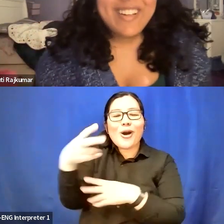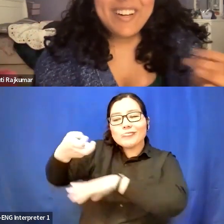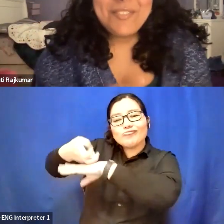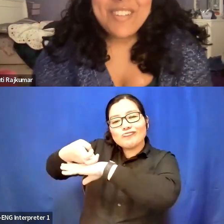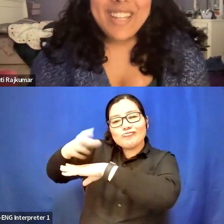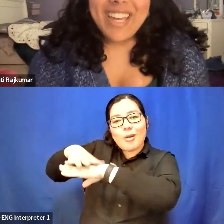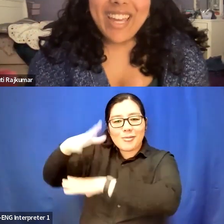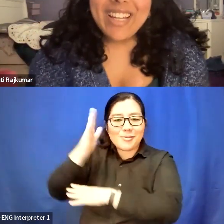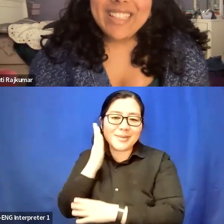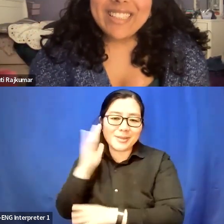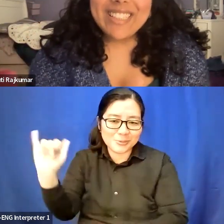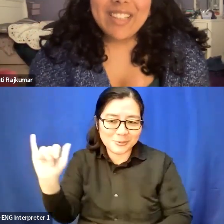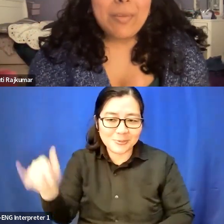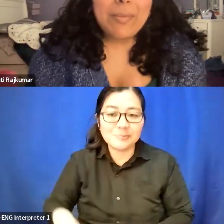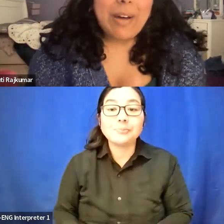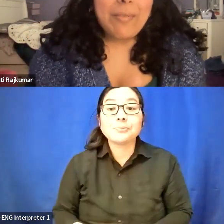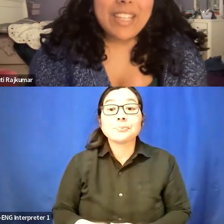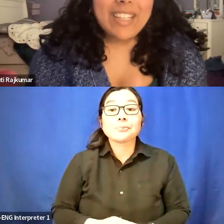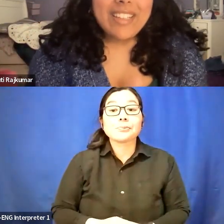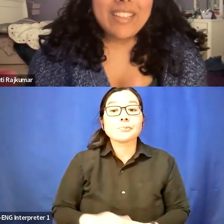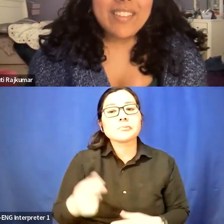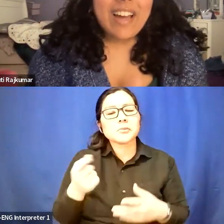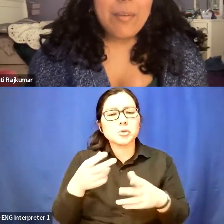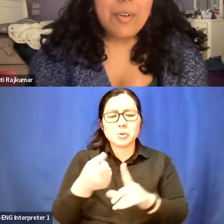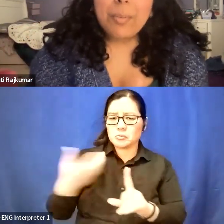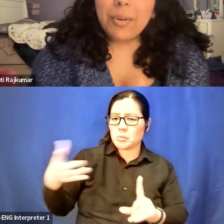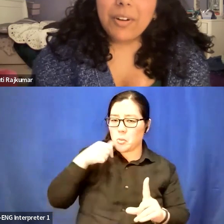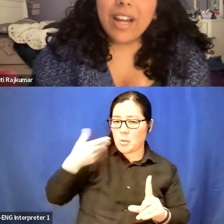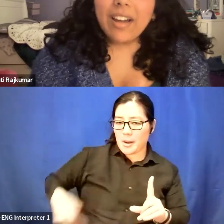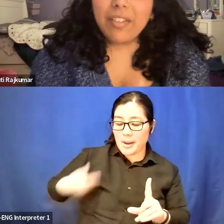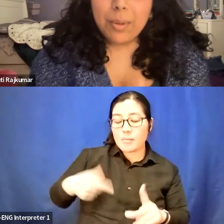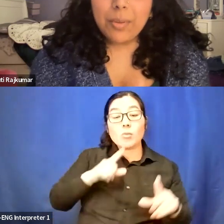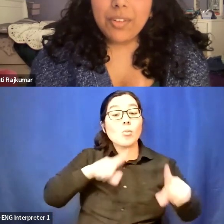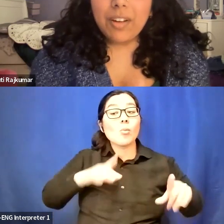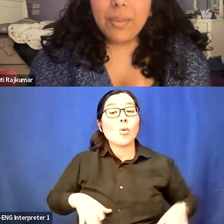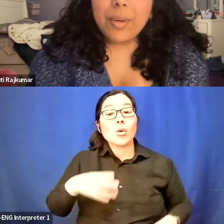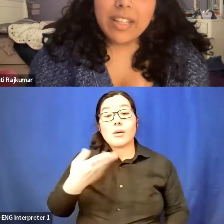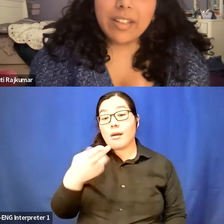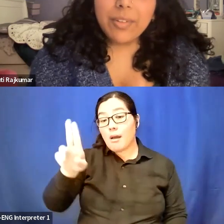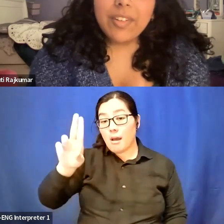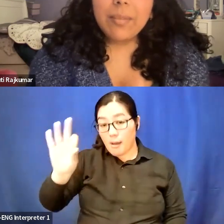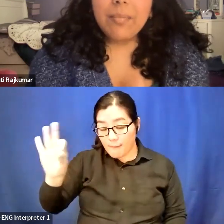And a little bit about me is I'm a reporter at Huff Post on the breaking news team.